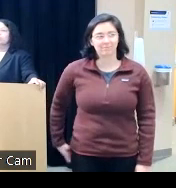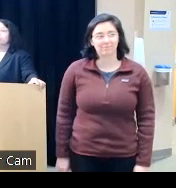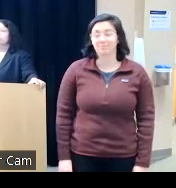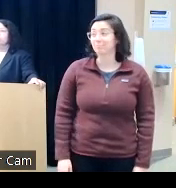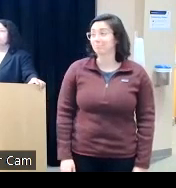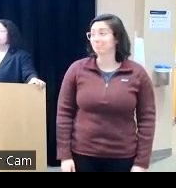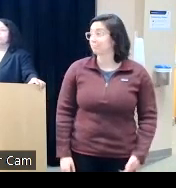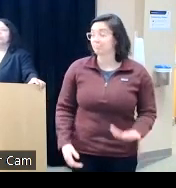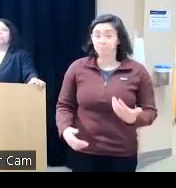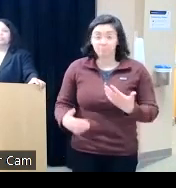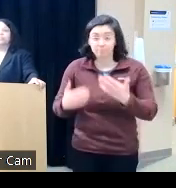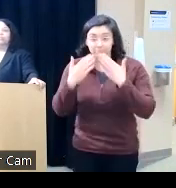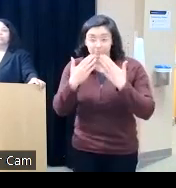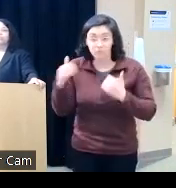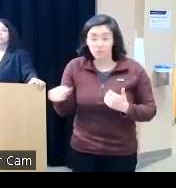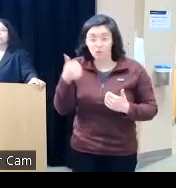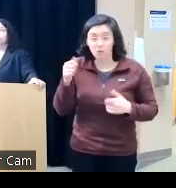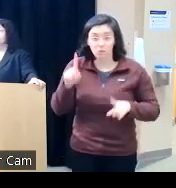thank you other other questions that we got here